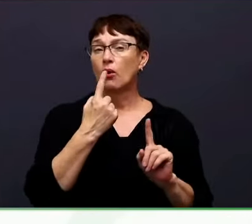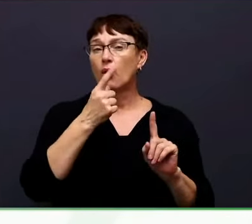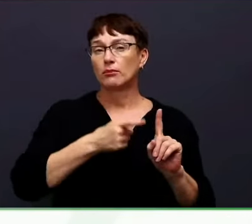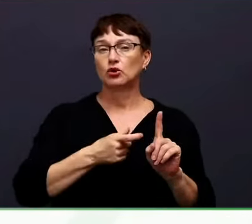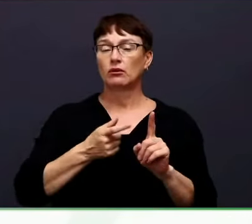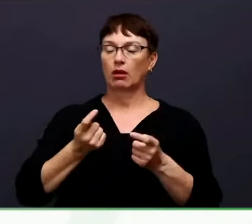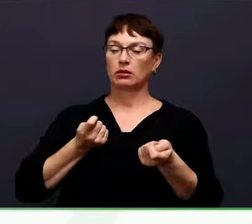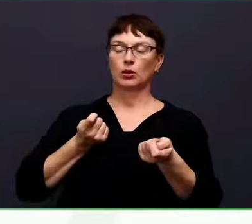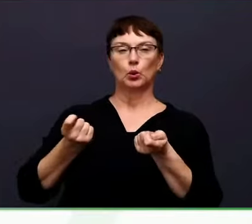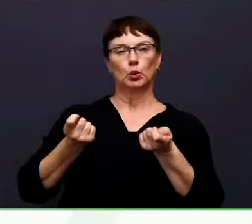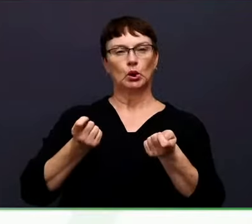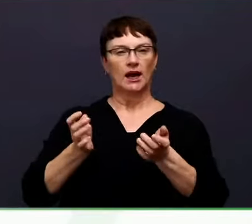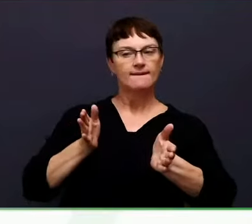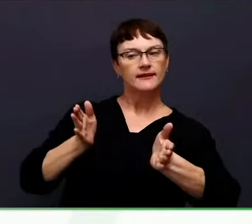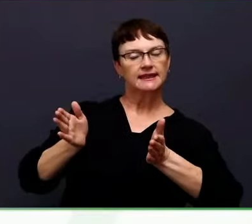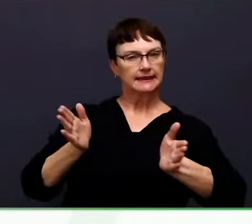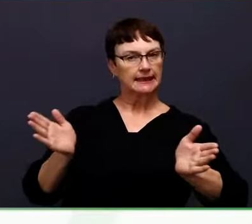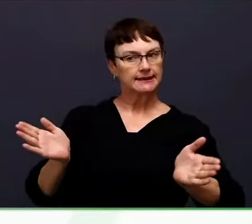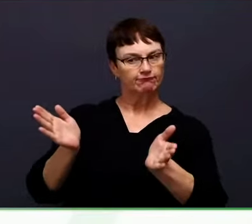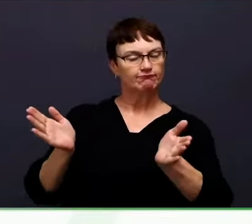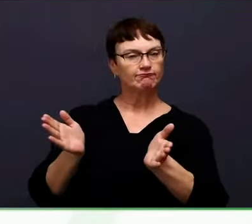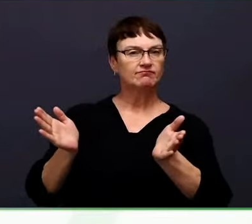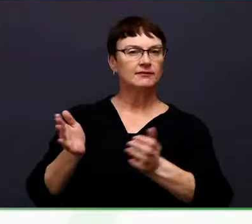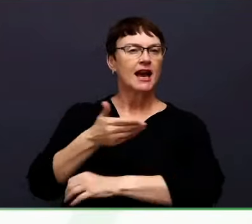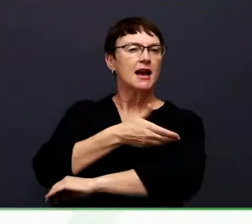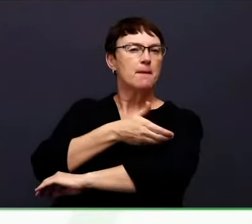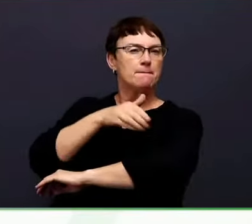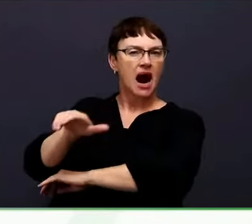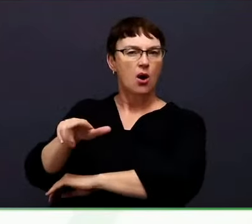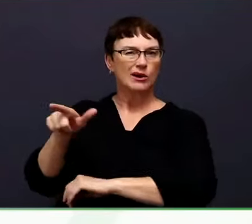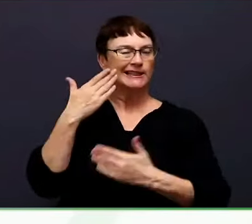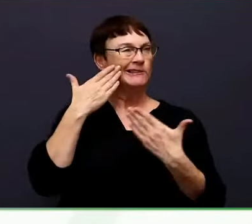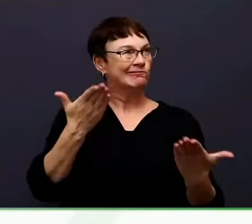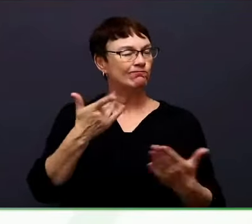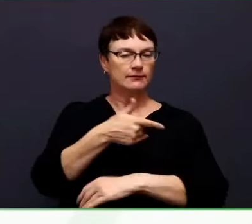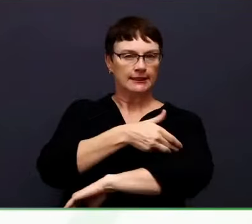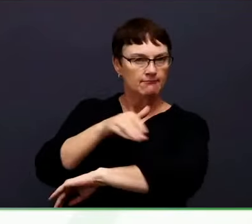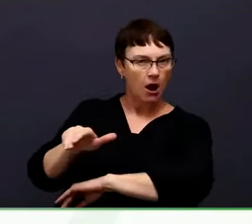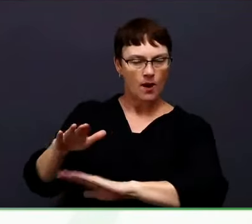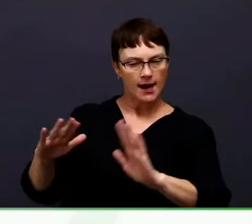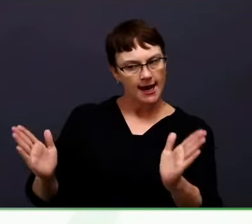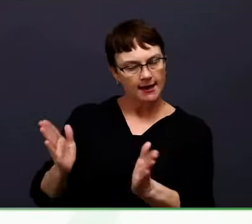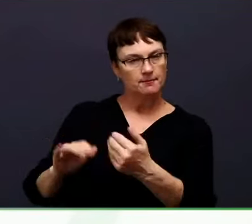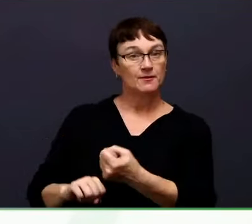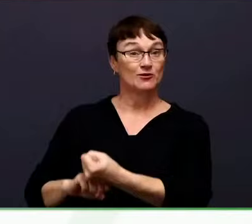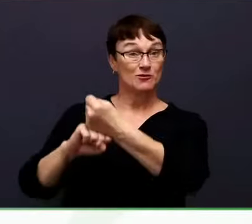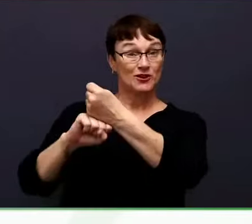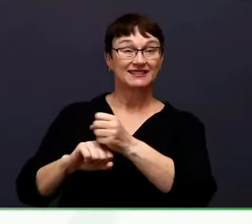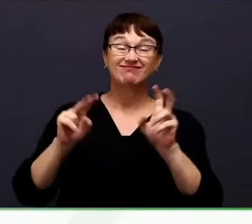empower them on this issue. The voice plus one group became the first group in Turkiye to